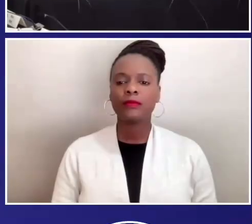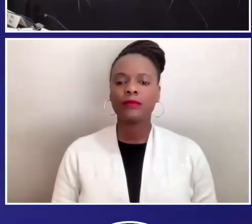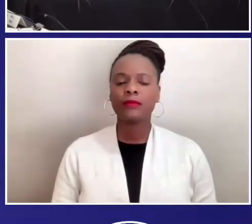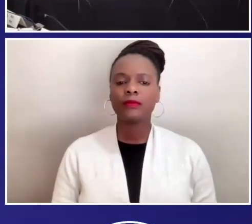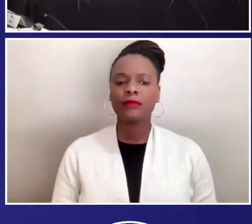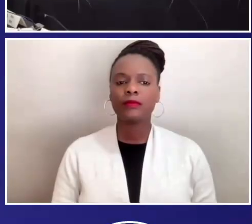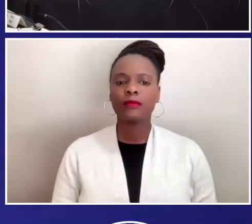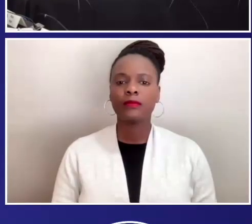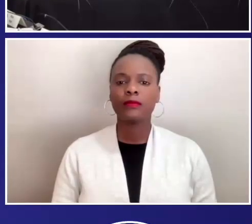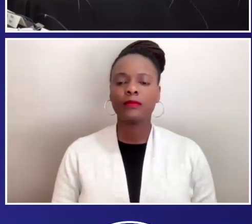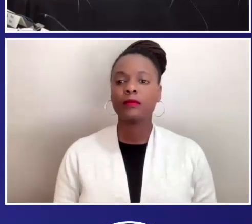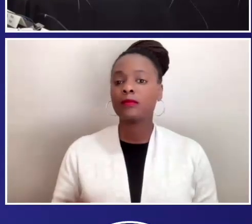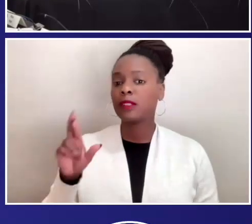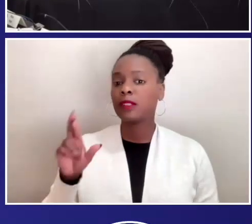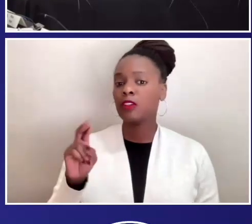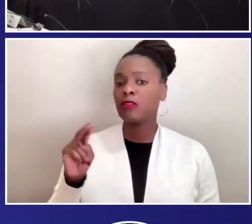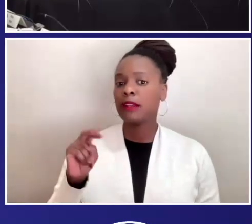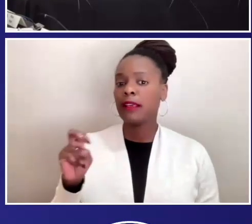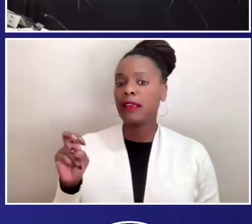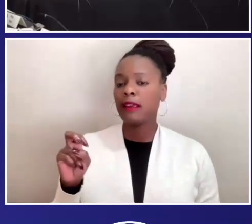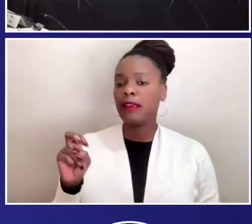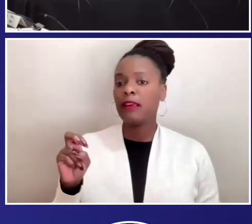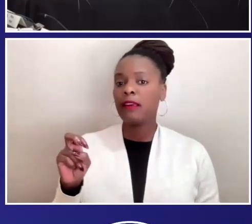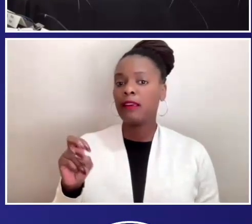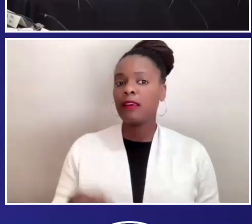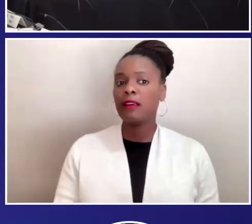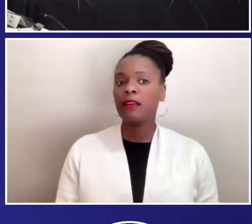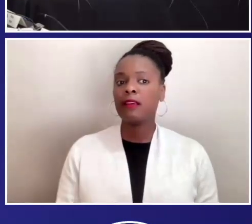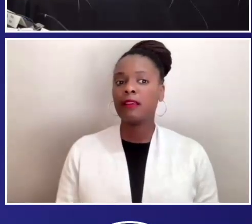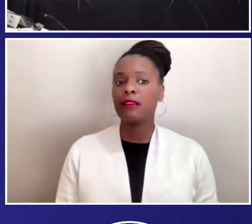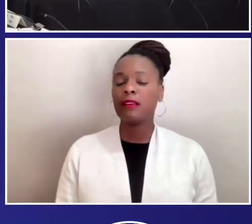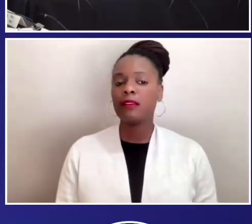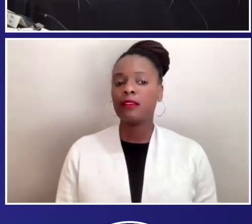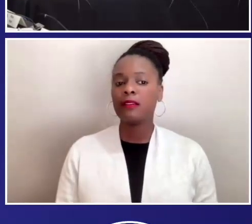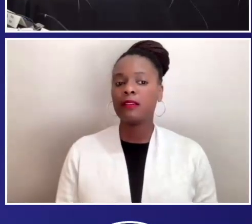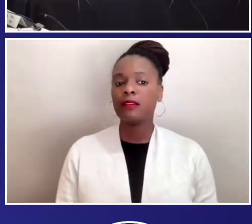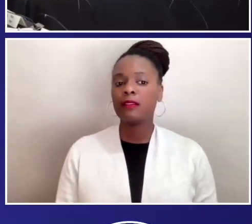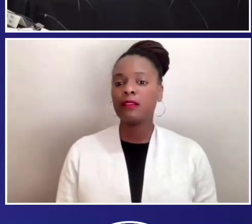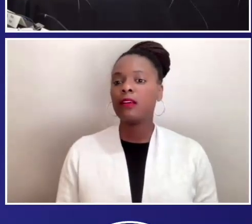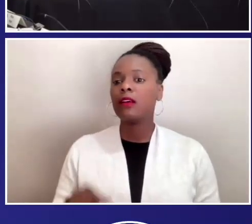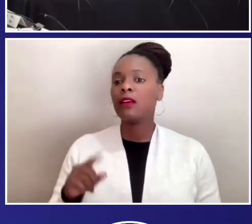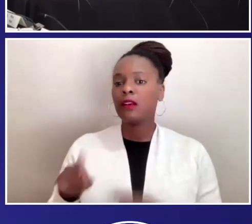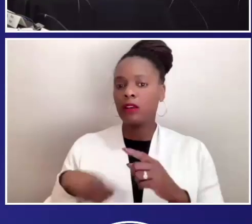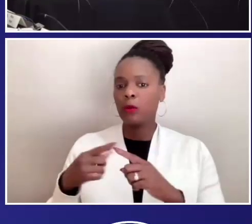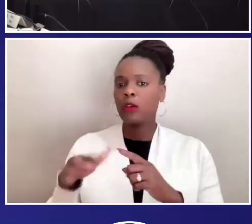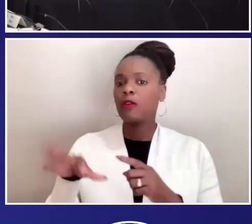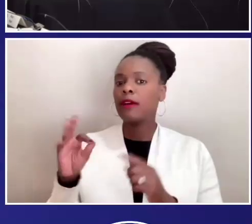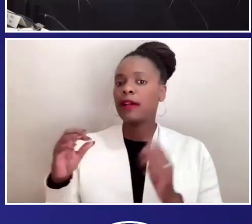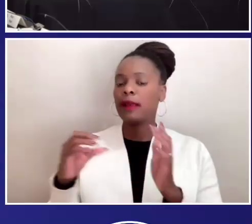Renee, will you find paragraph (4)? This cross-references (b)(4),